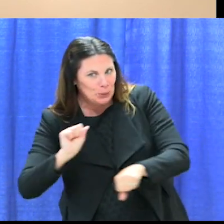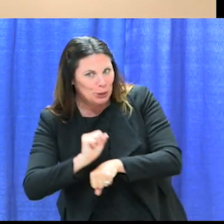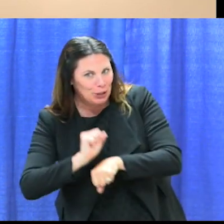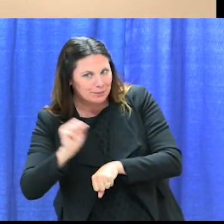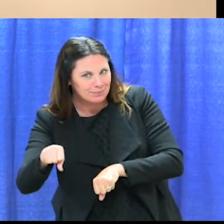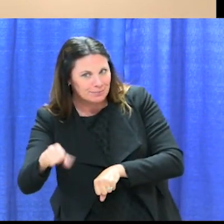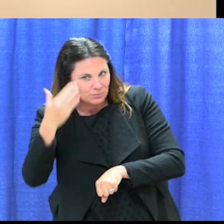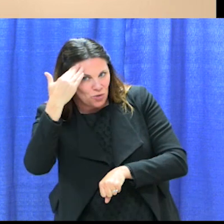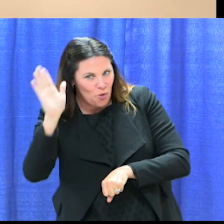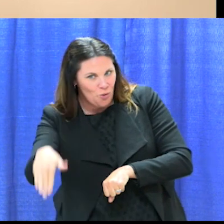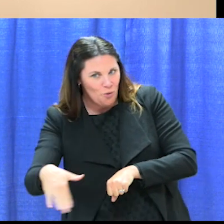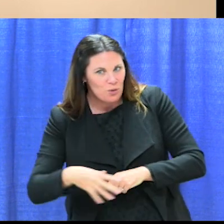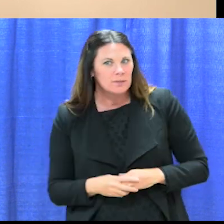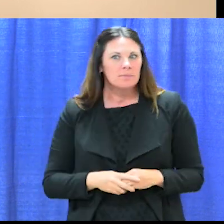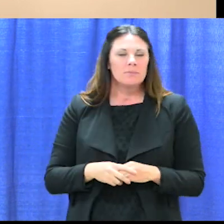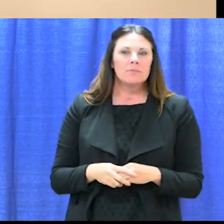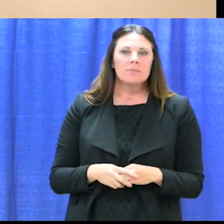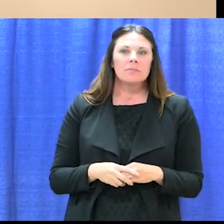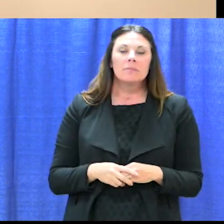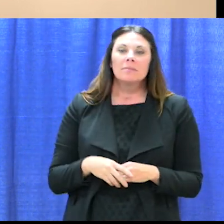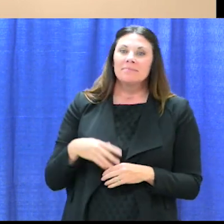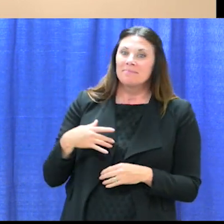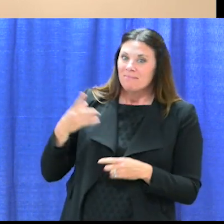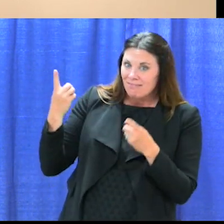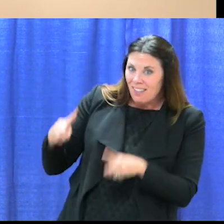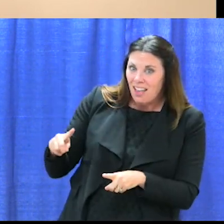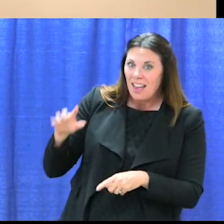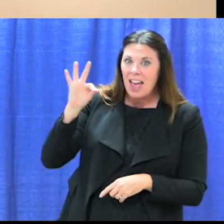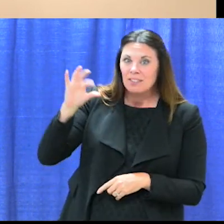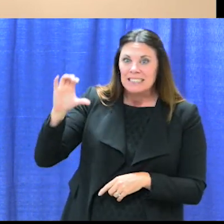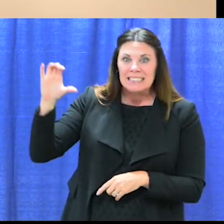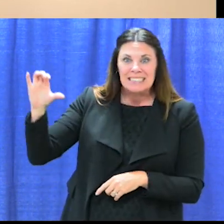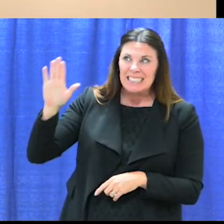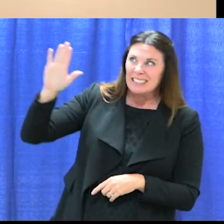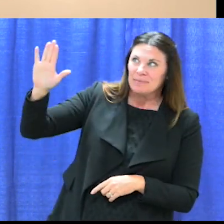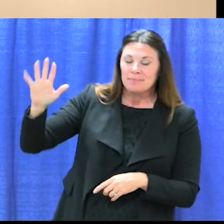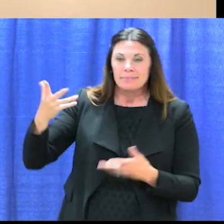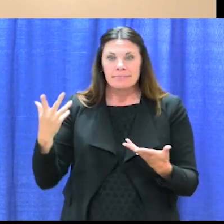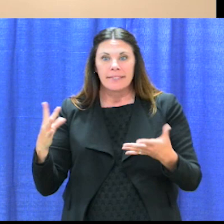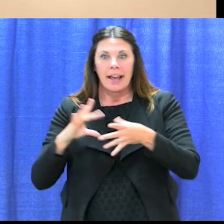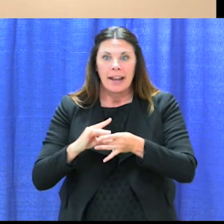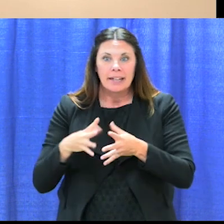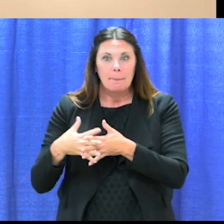In addition we're working with the FCC's national connect America fund and in that vein part